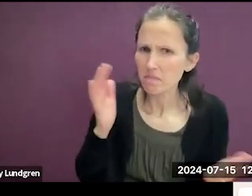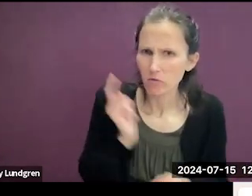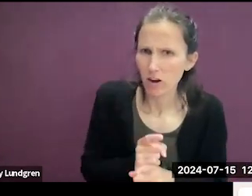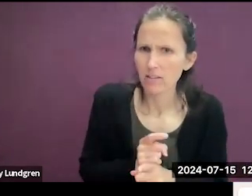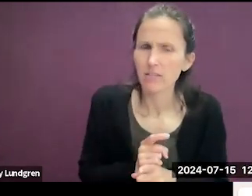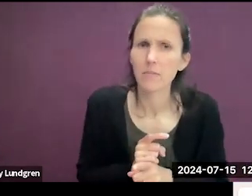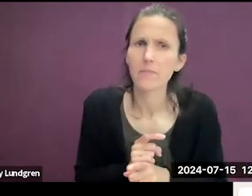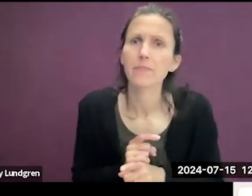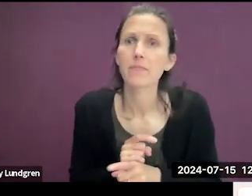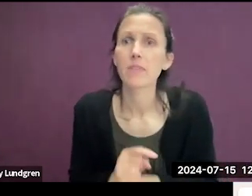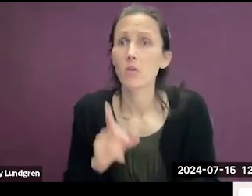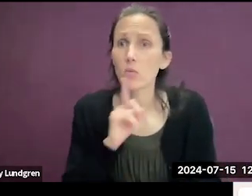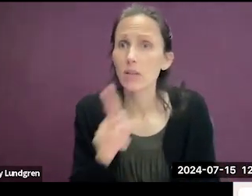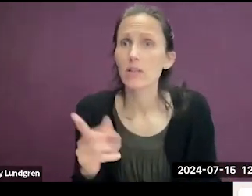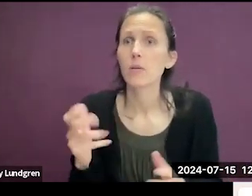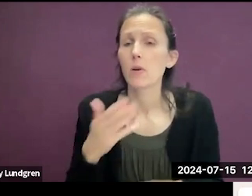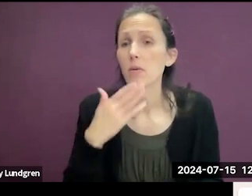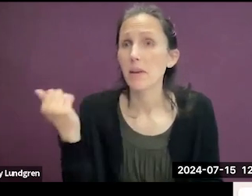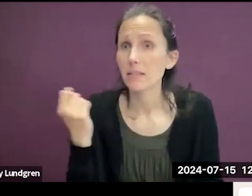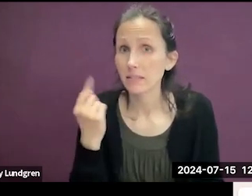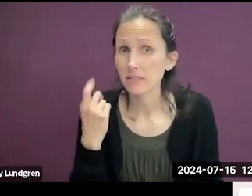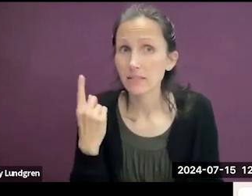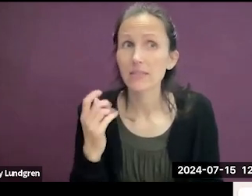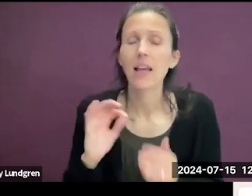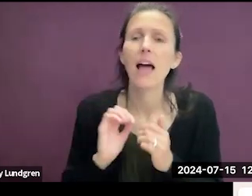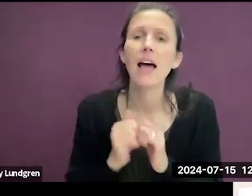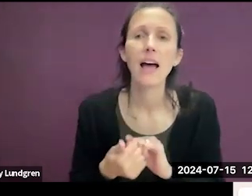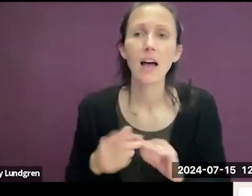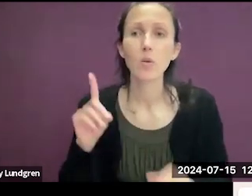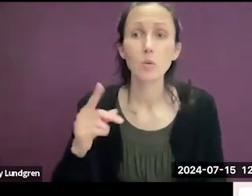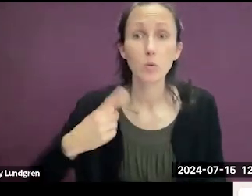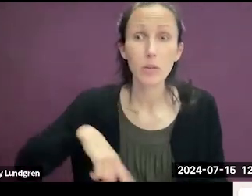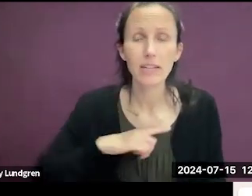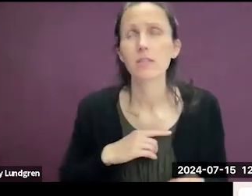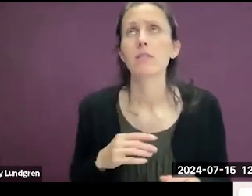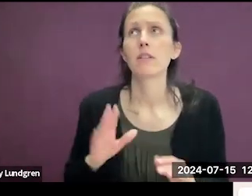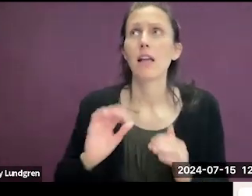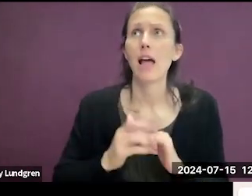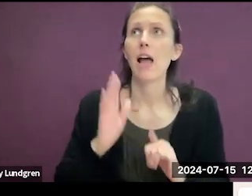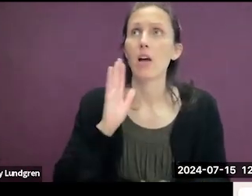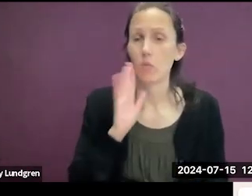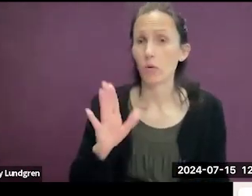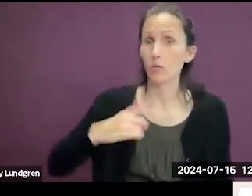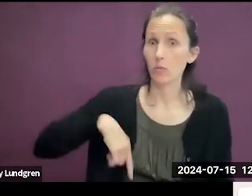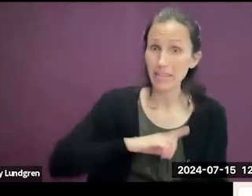is just trying to best understand, how would we go about reading this information